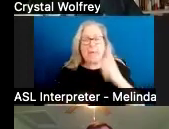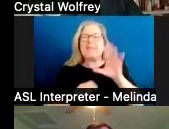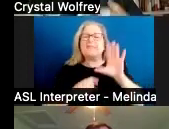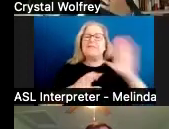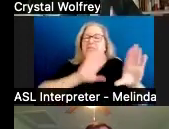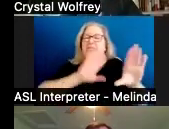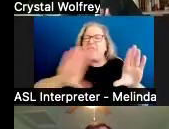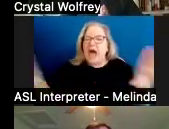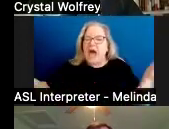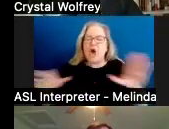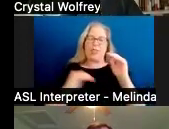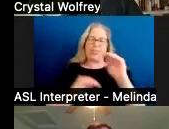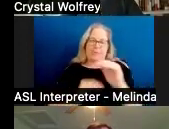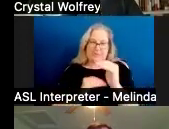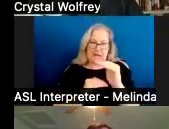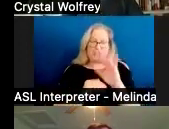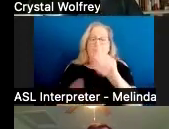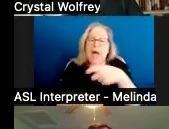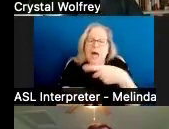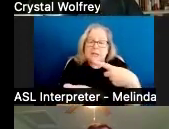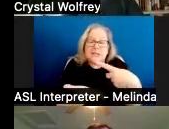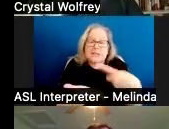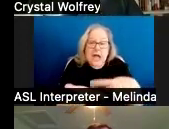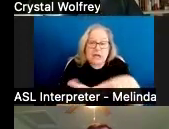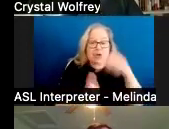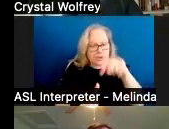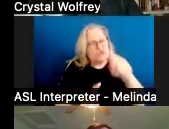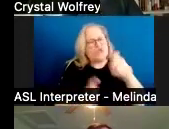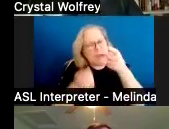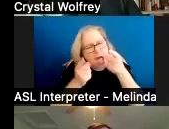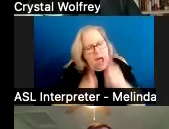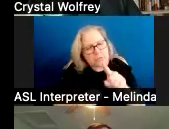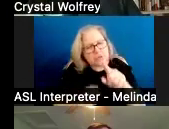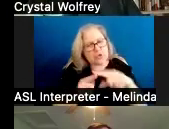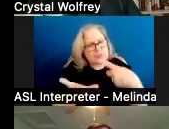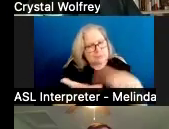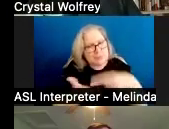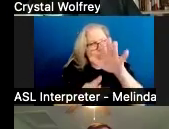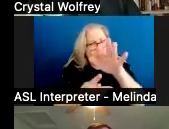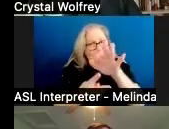but discussion should happen so you can consider options. Again, if you don't ask, you won't get.